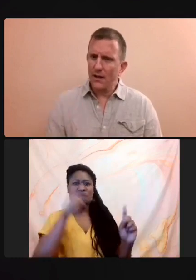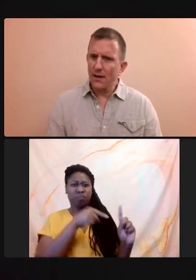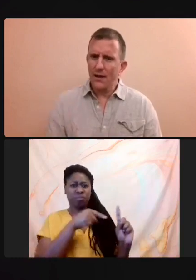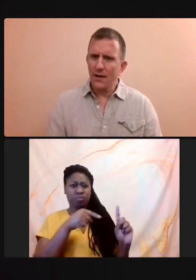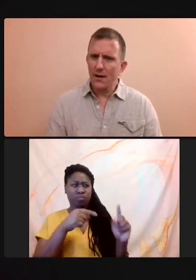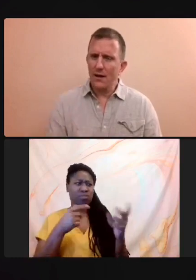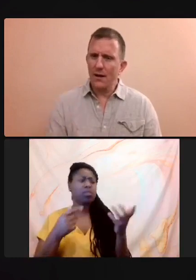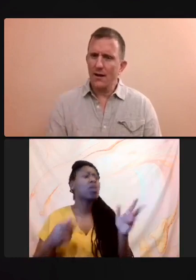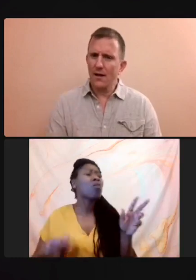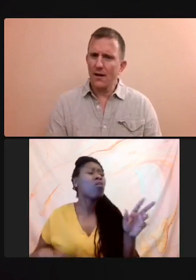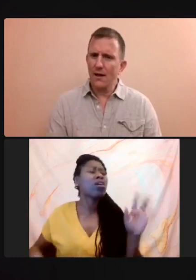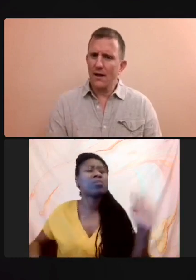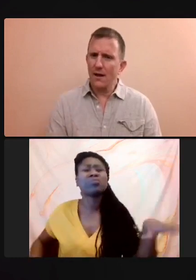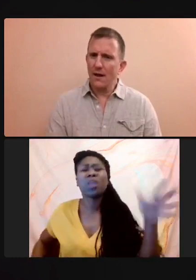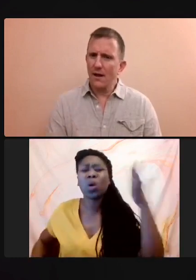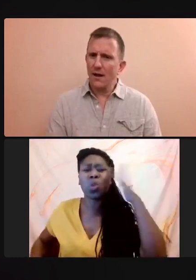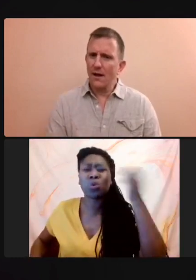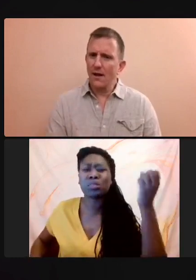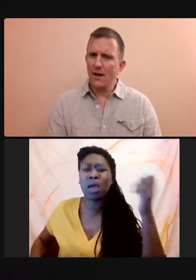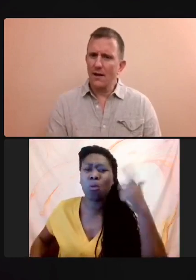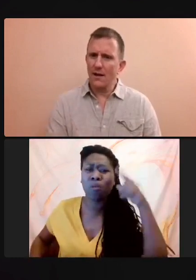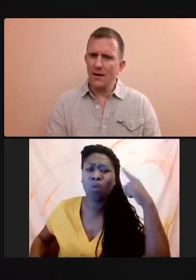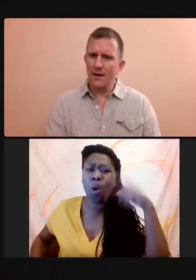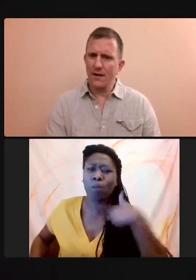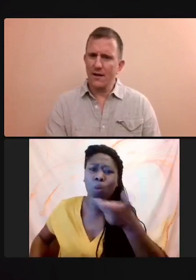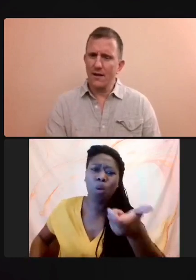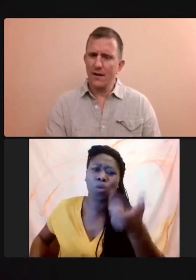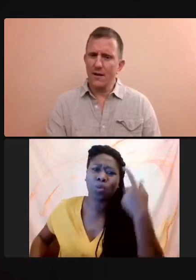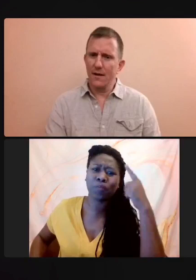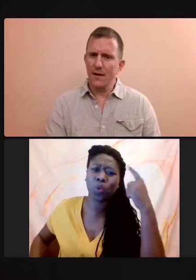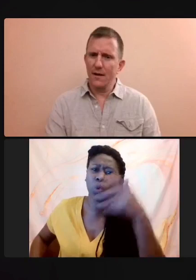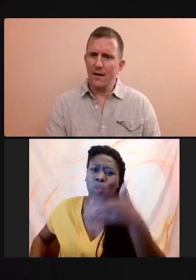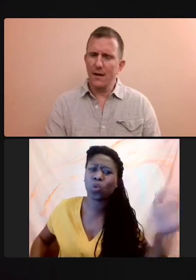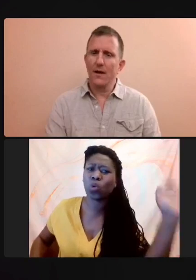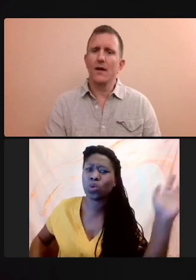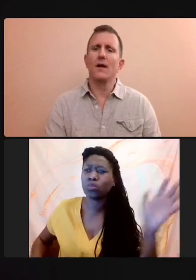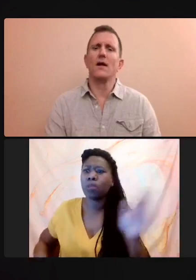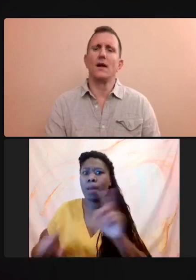You know, we're now finally having open conversations about it, but this has existed long before yesterday.